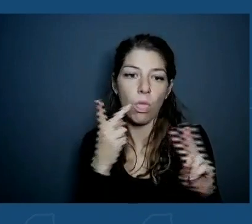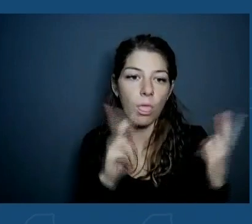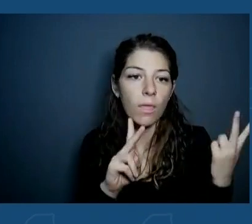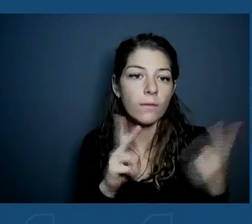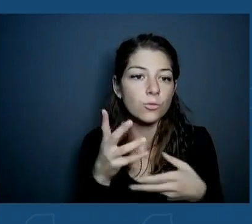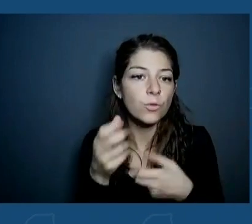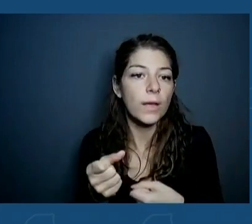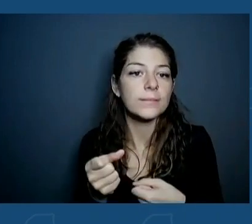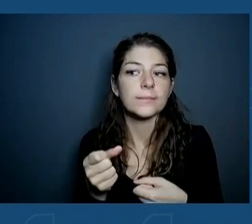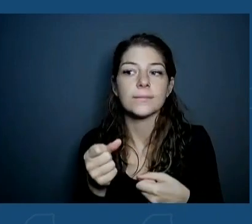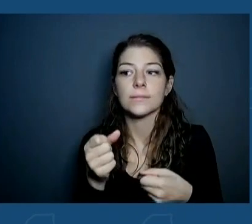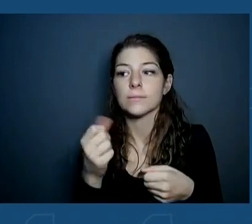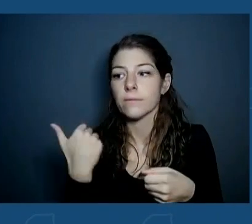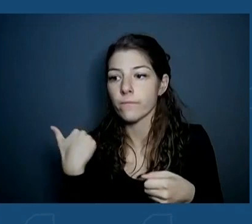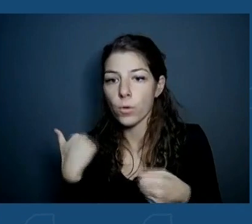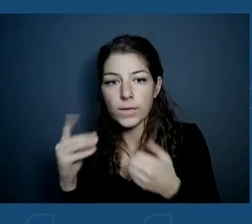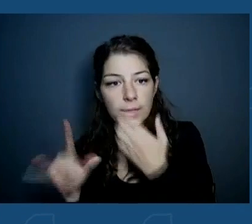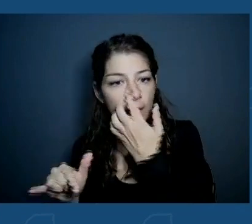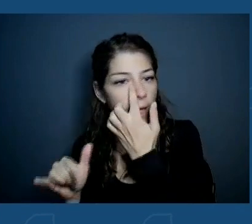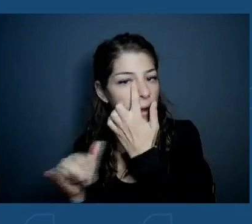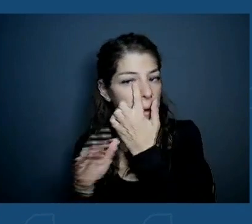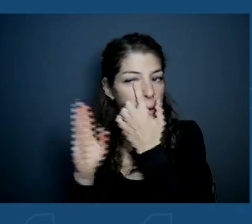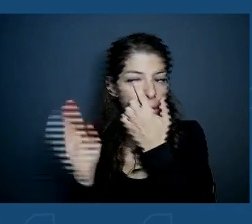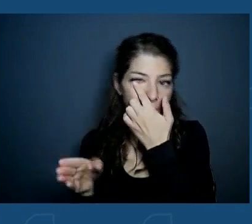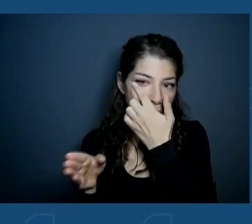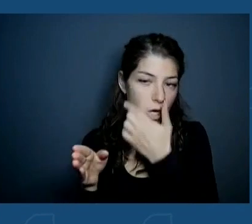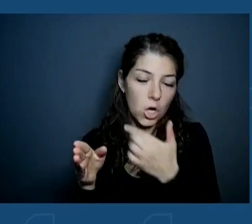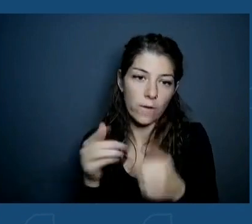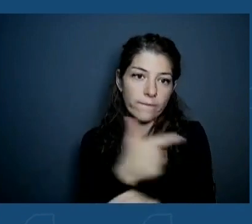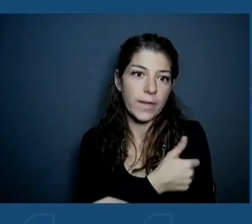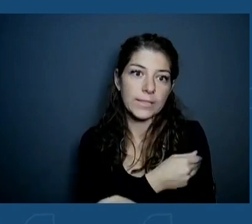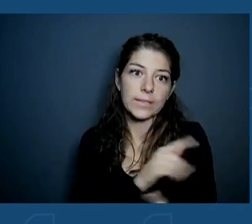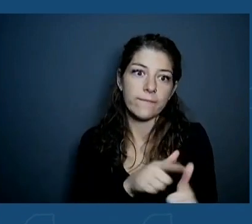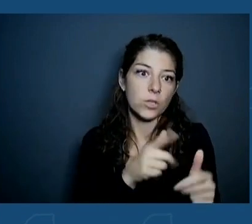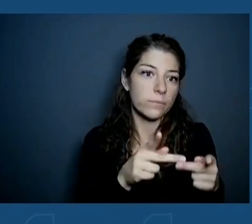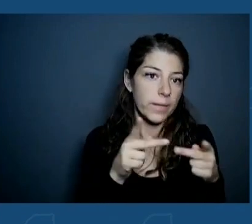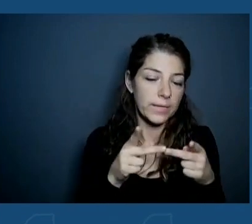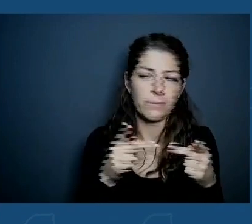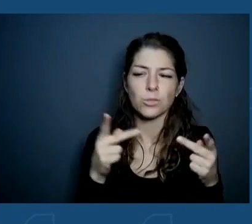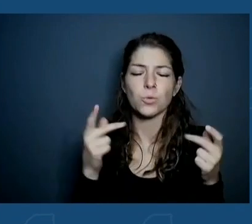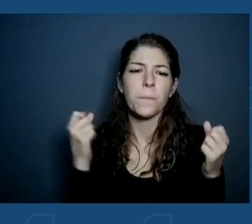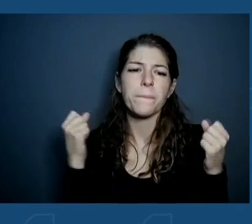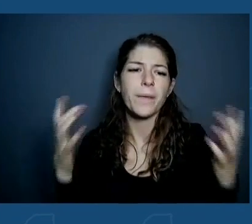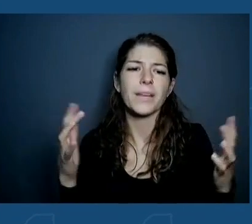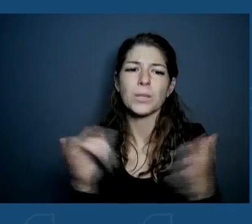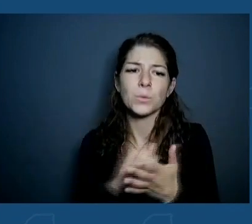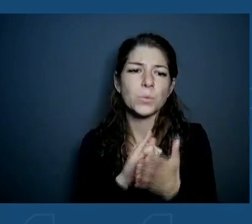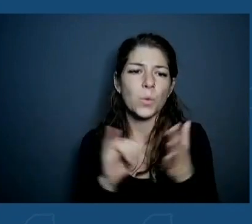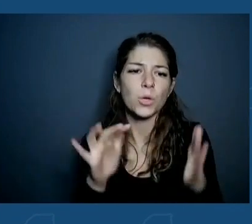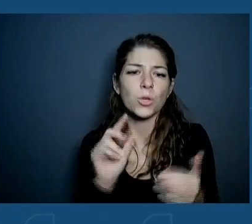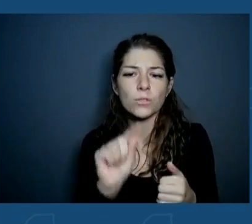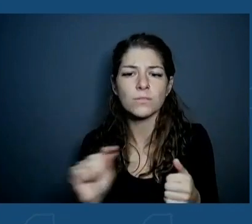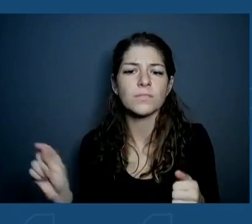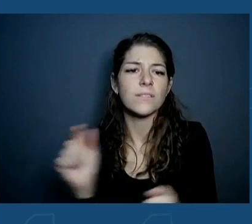FRIDAY WHEN PEOPLE CAN GO GET A VACCINE IN A COUPLE DAYS FEEL CONFIDENT AGAIN. THERE WERE ALWAYS BE PEOPLE WHO